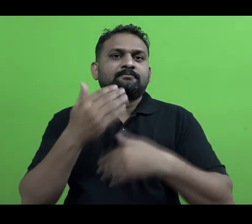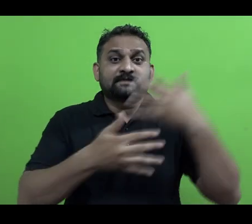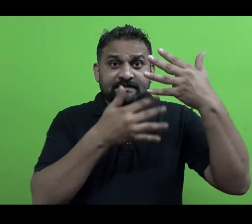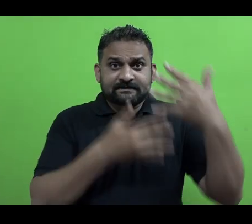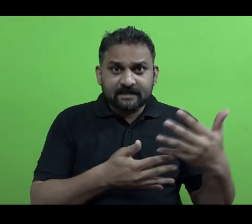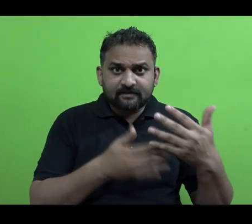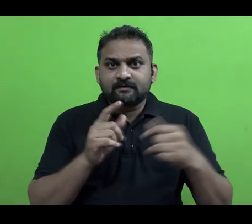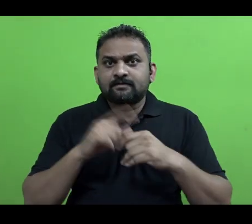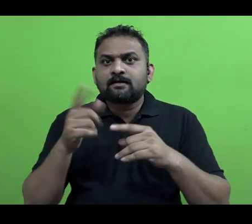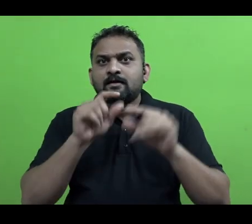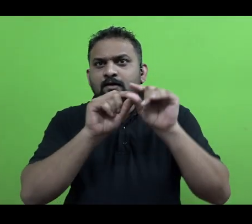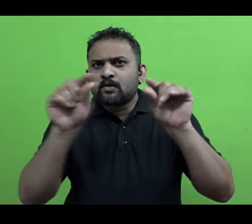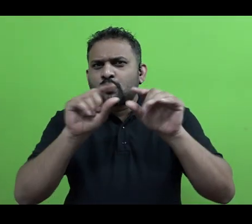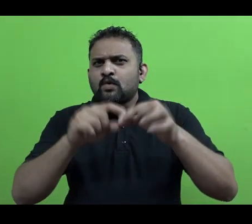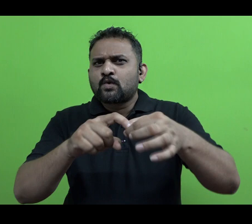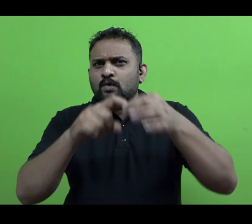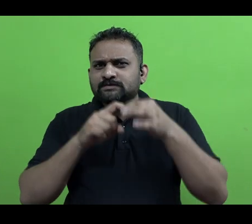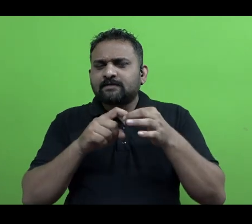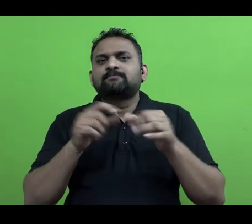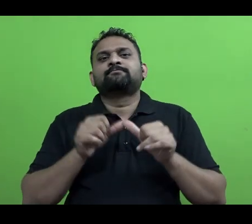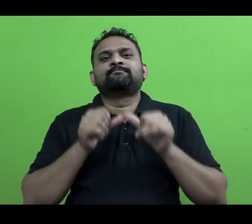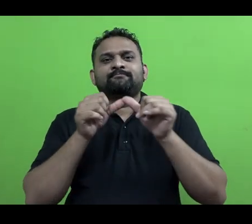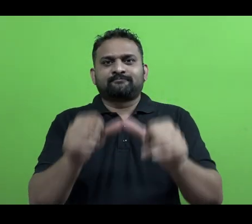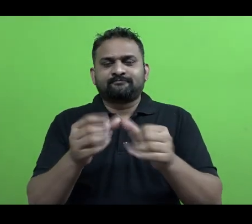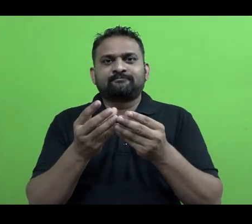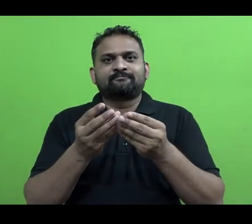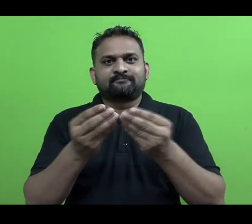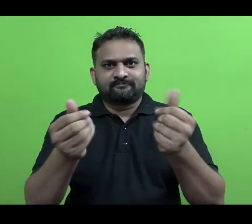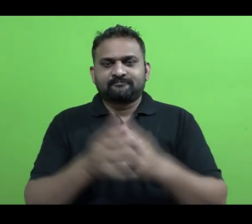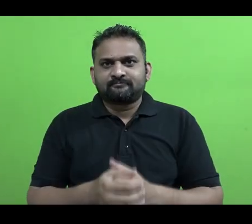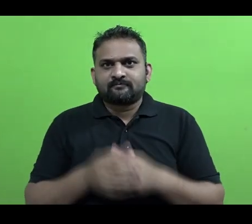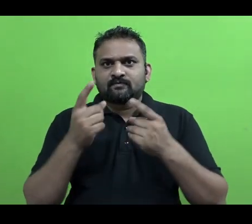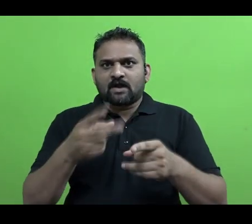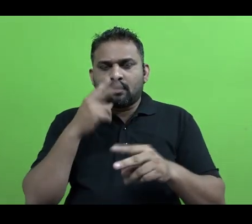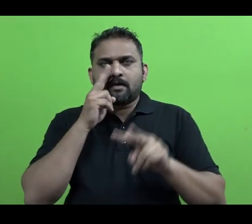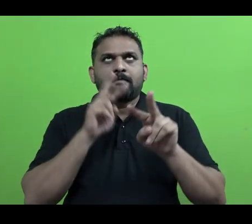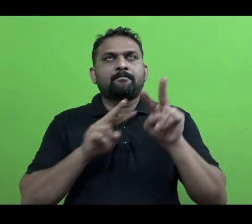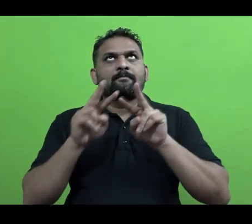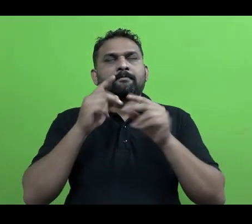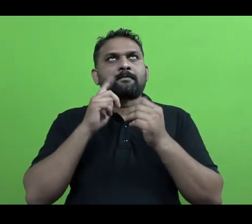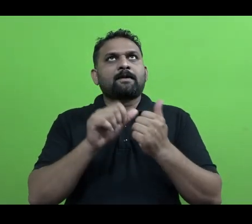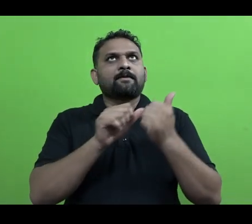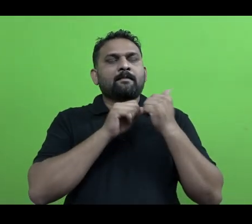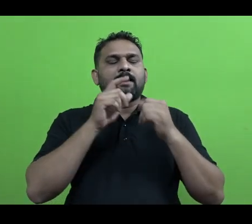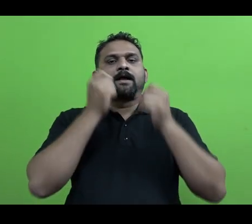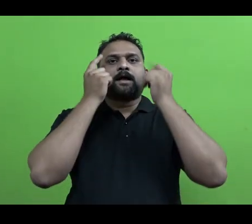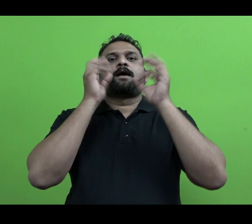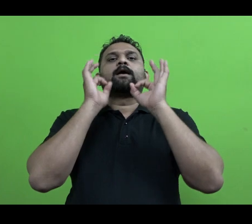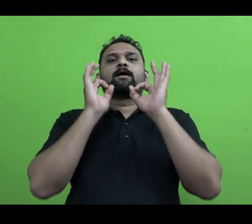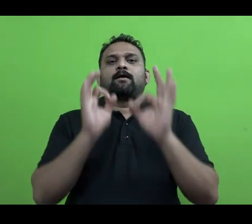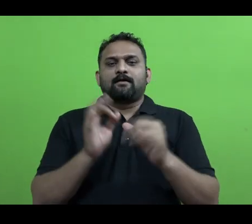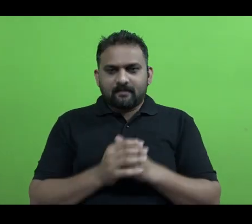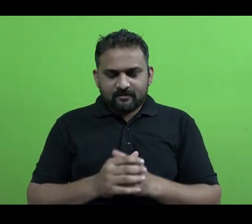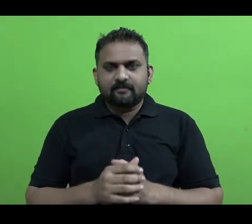Step ten solve the word problem. Now that we have revised the steps to solve